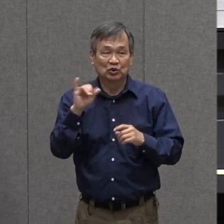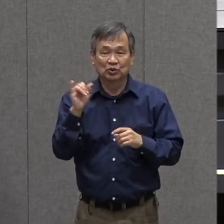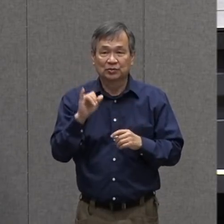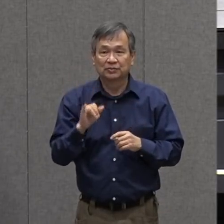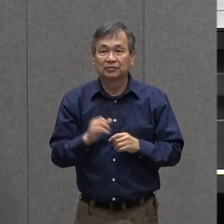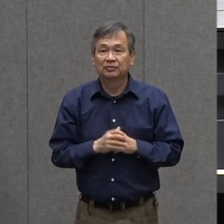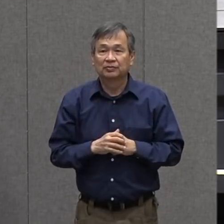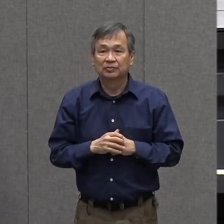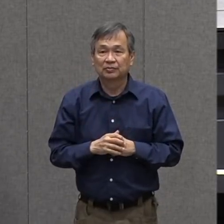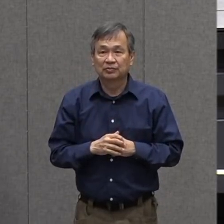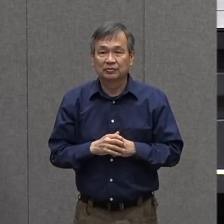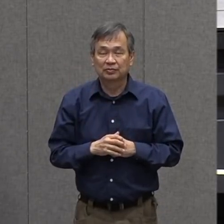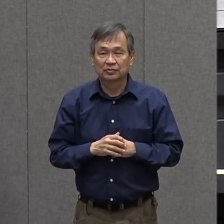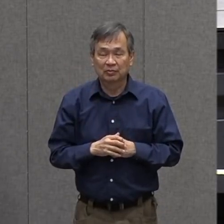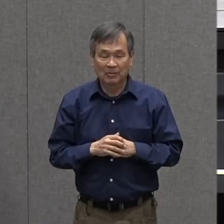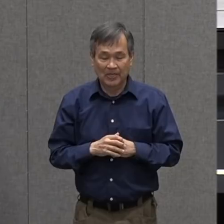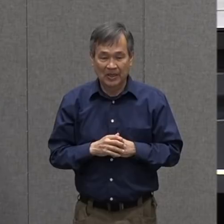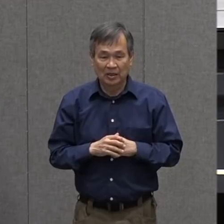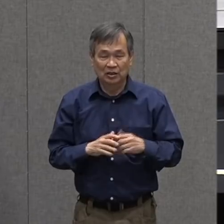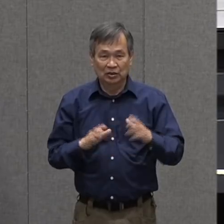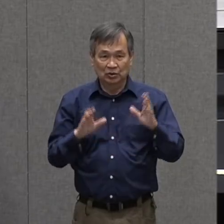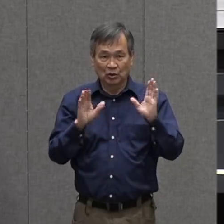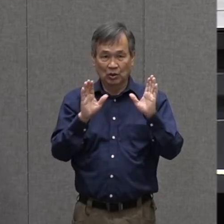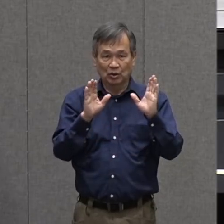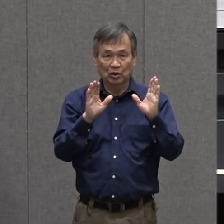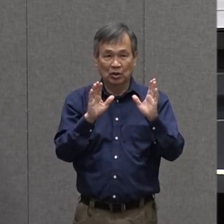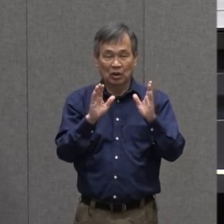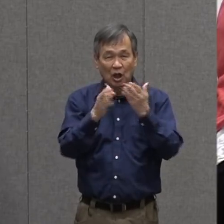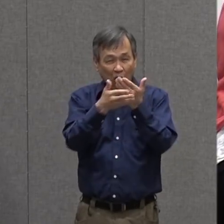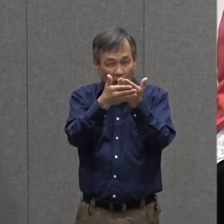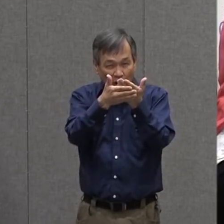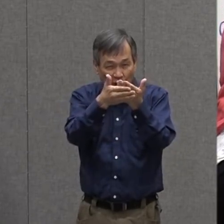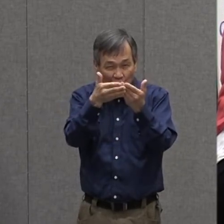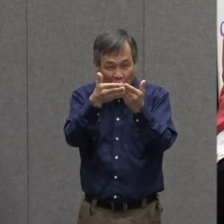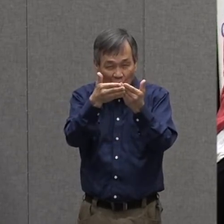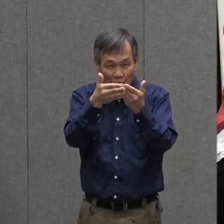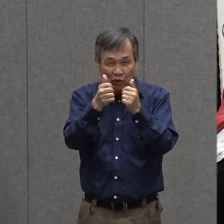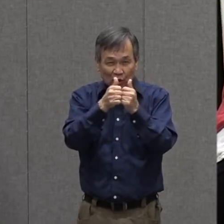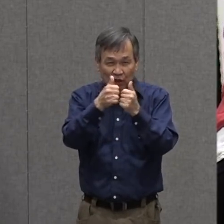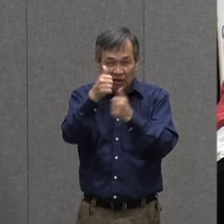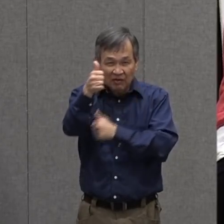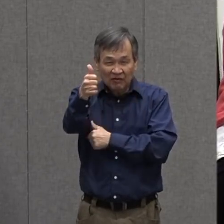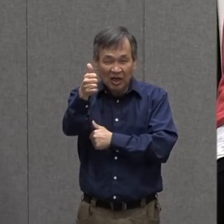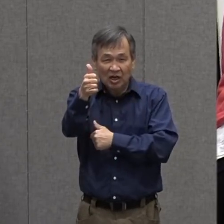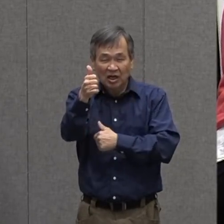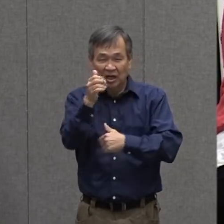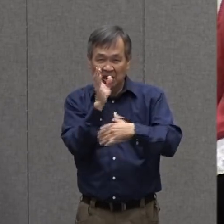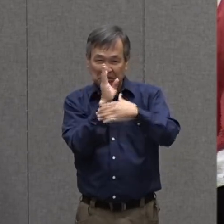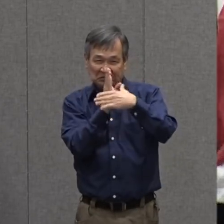So on the close far, thank you Miss Gaudet I didn't realize it was not in the screen. Okay?